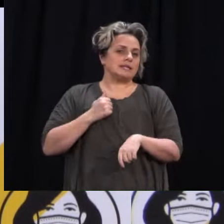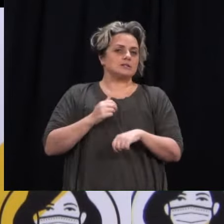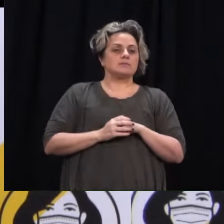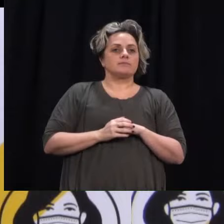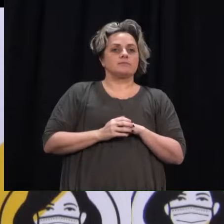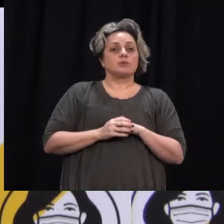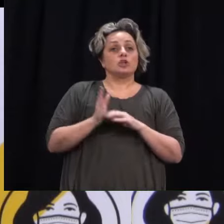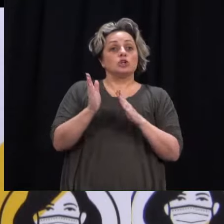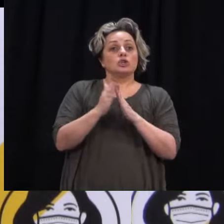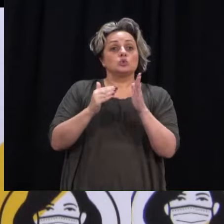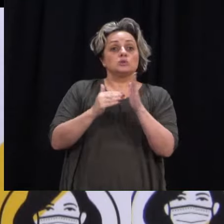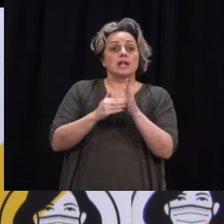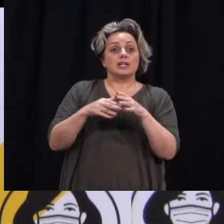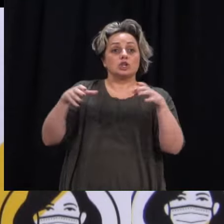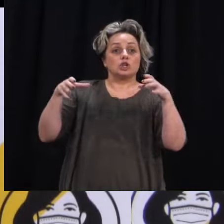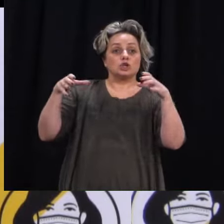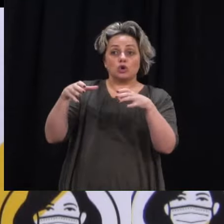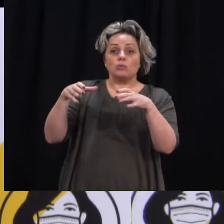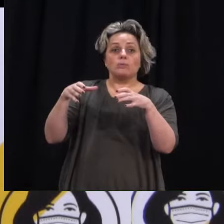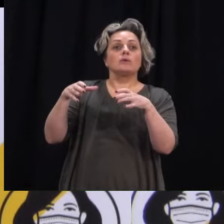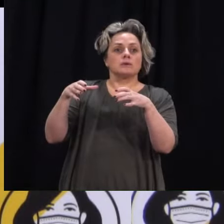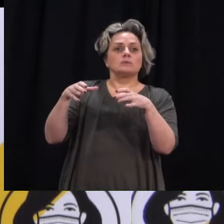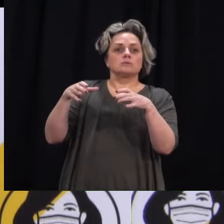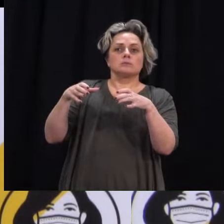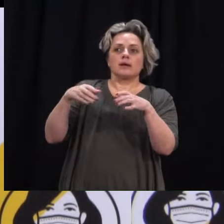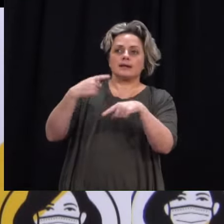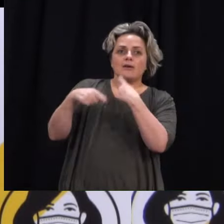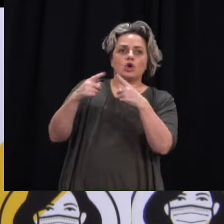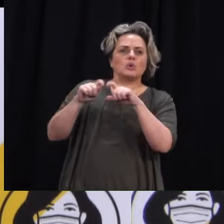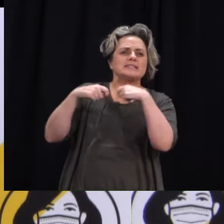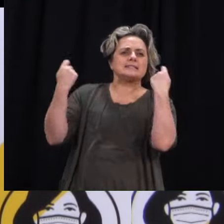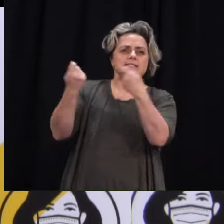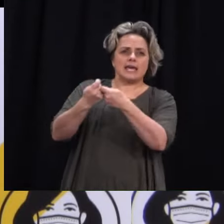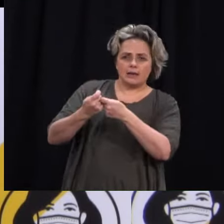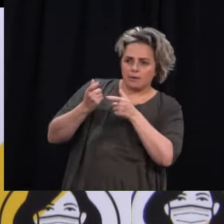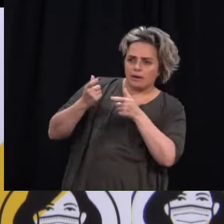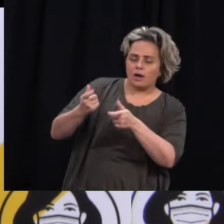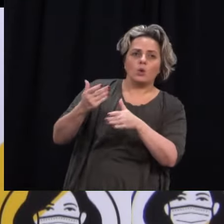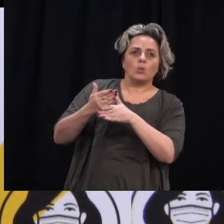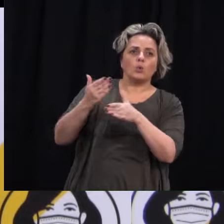doing their managed isolation, as you would expect. The New